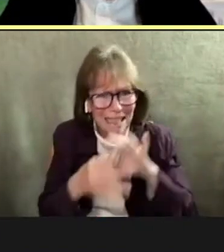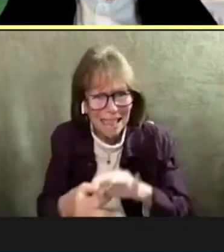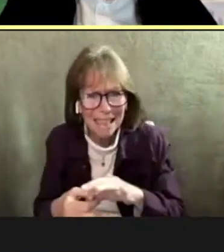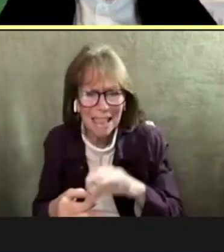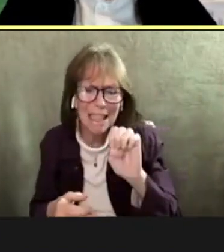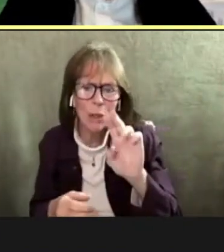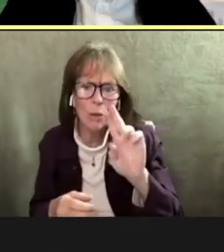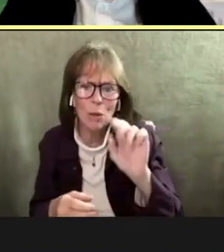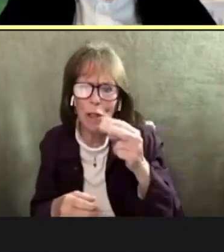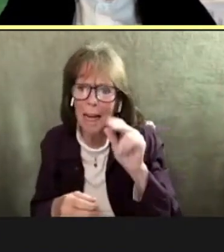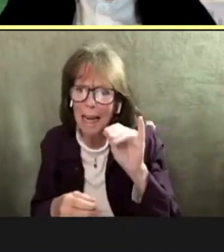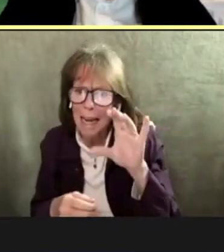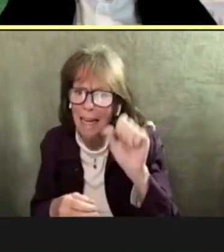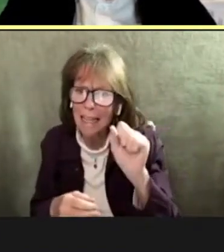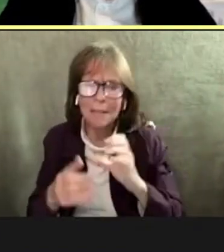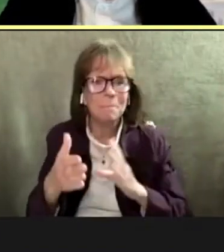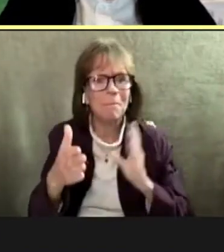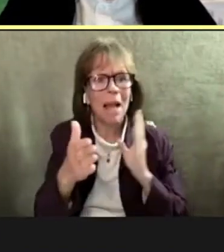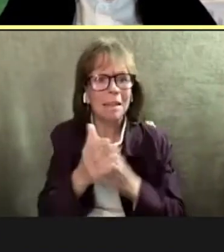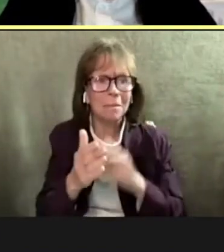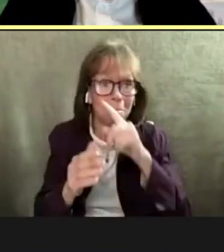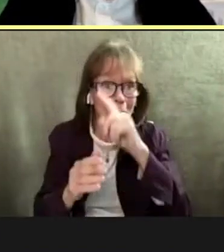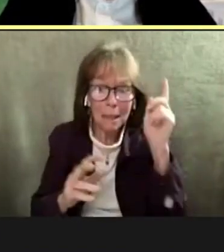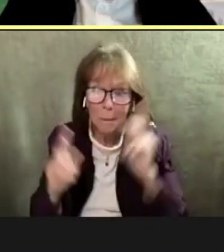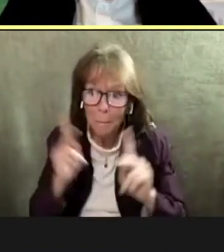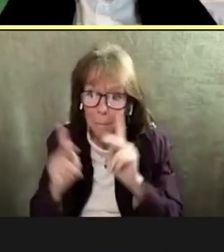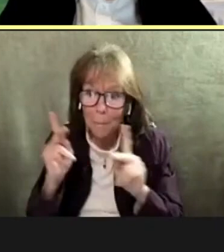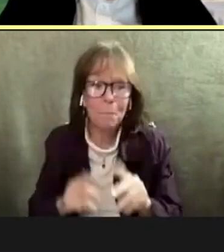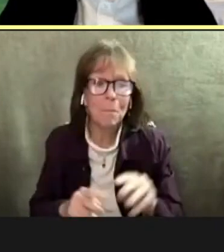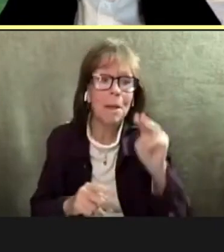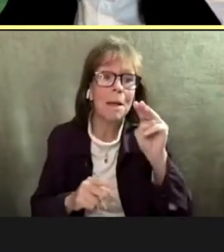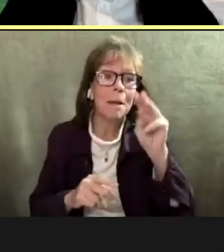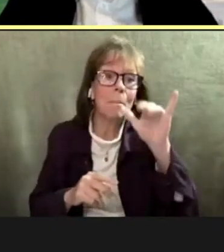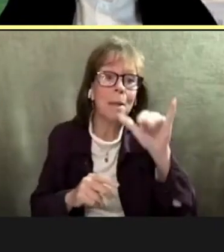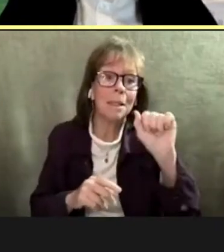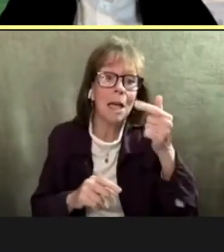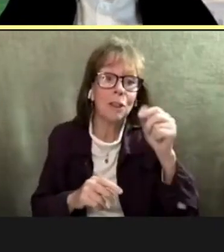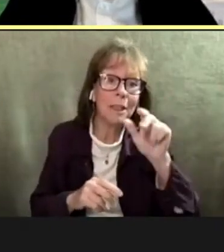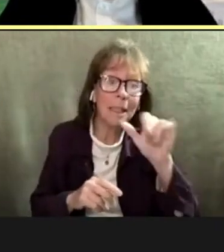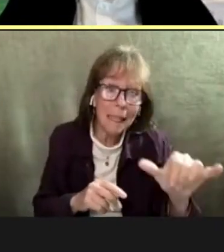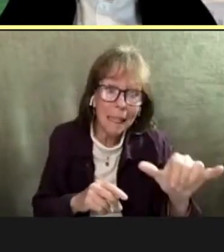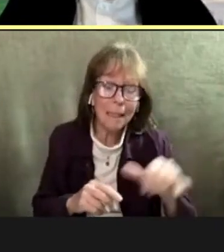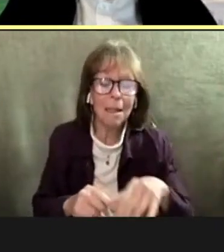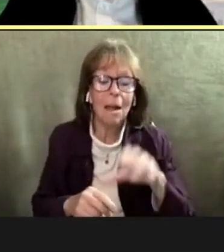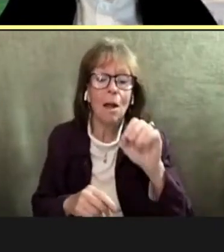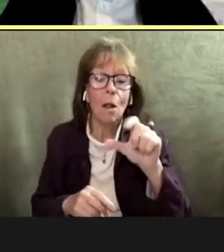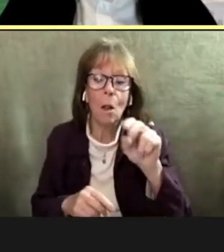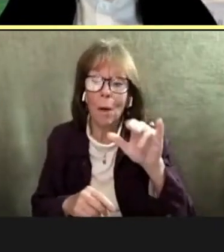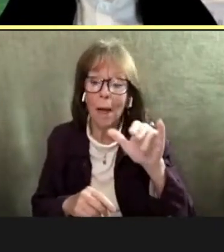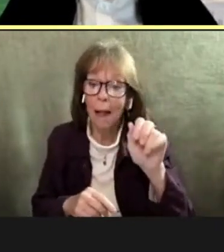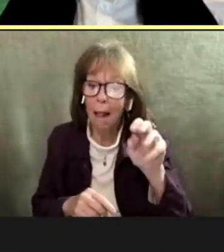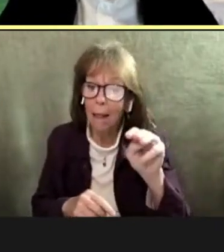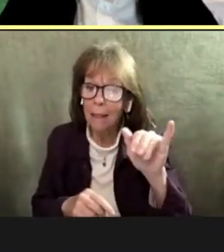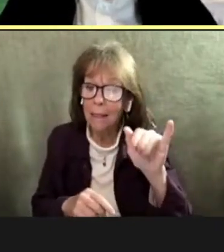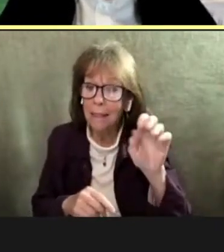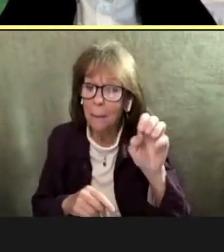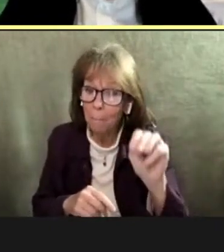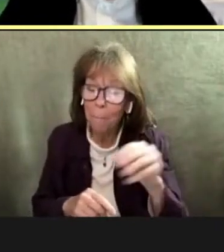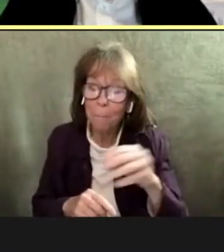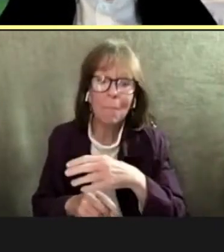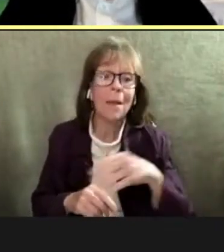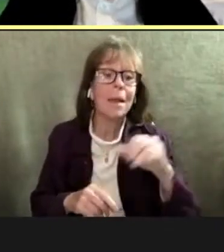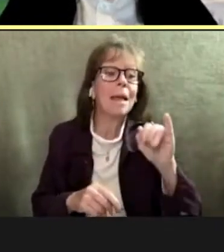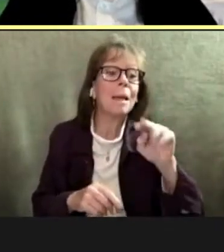anti-blackness, misogyny, colonialism, imperialism, and yes, capitalism.